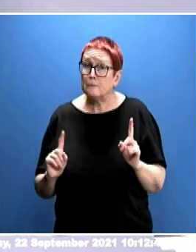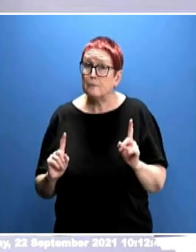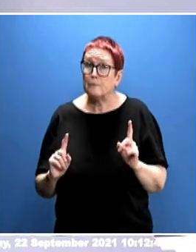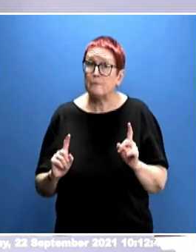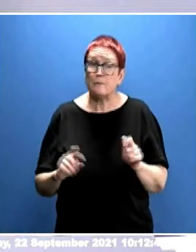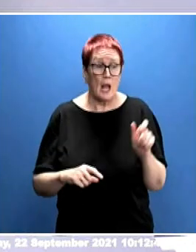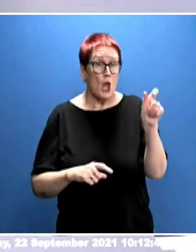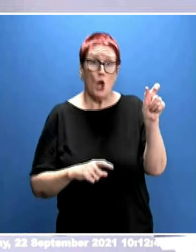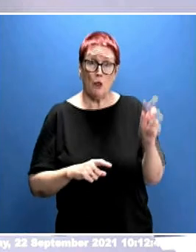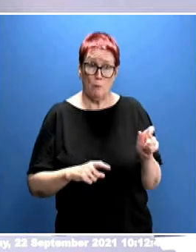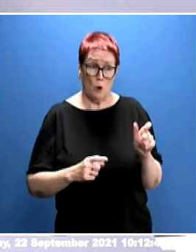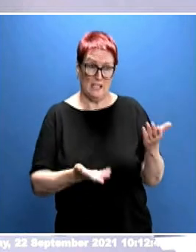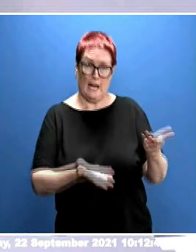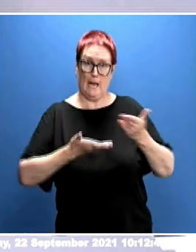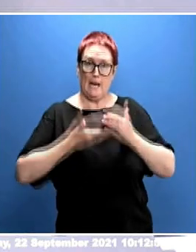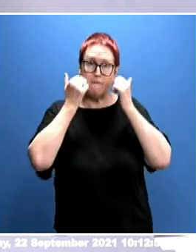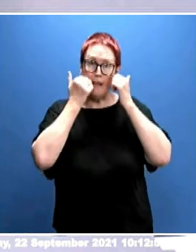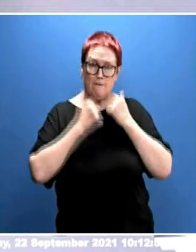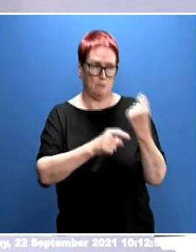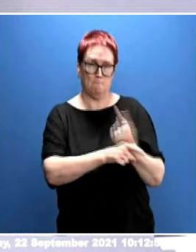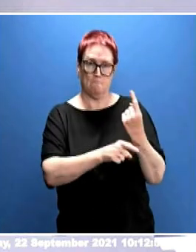has been adduced, but with a clear understanding that no findings